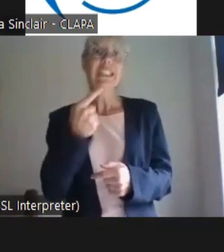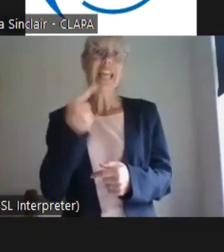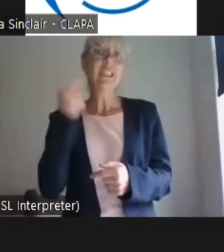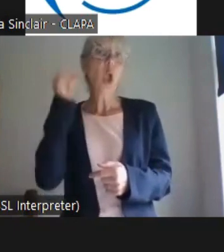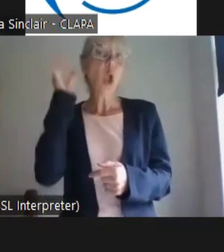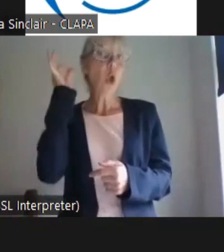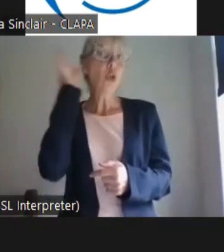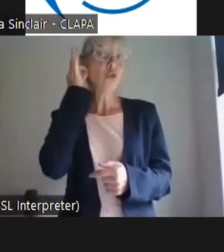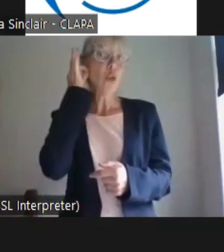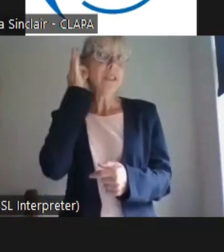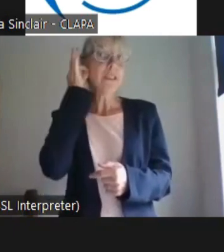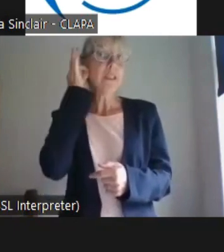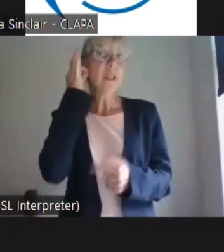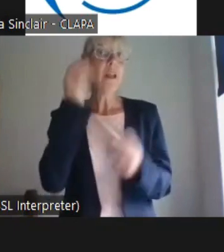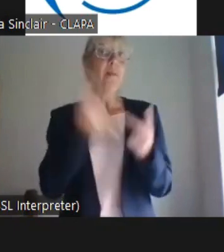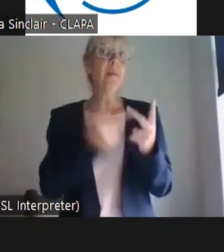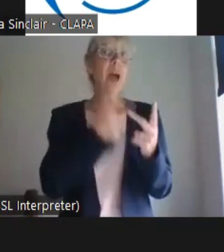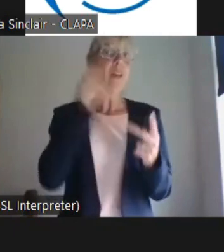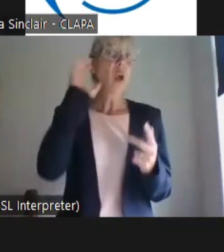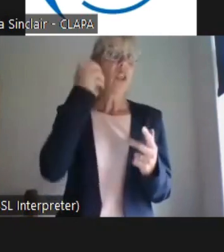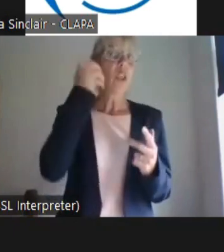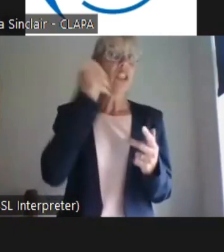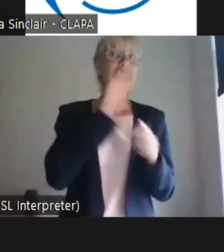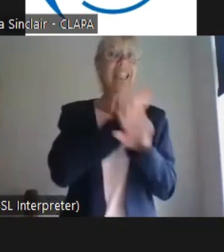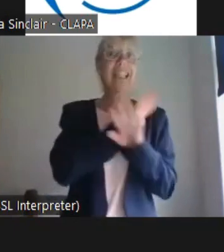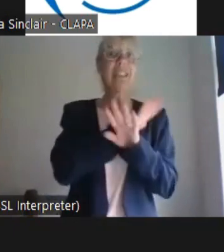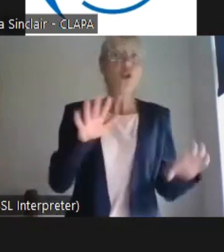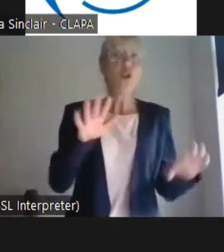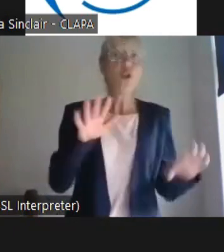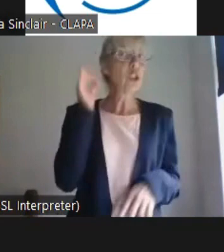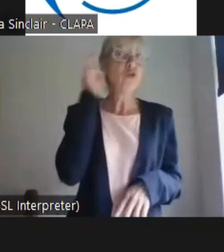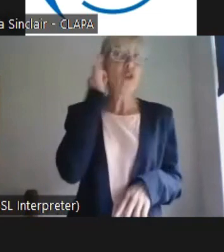other audiologist has told us not to do any invasive operations what should we do